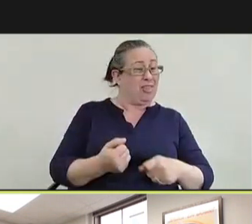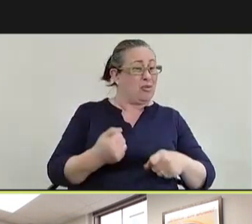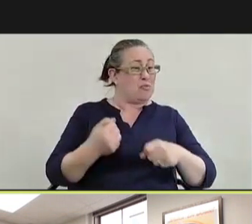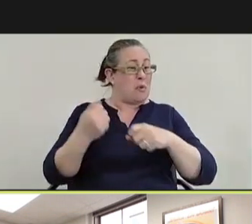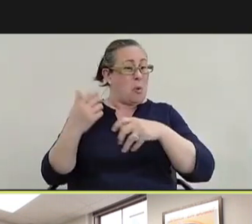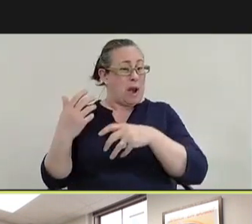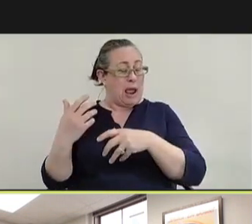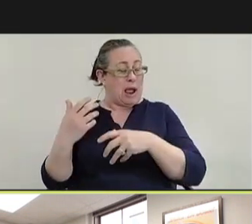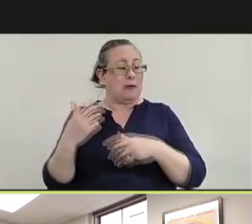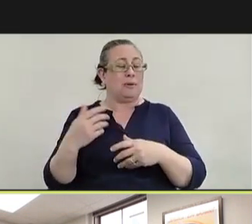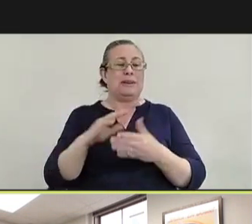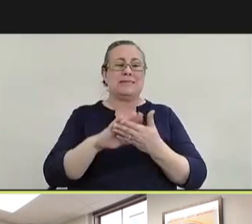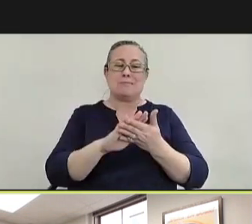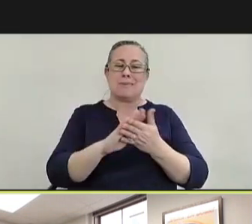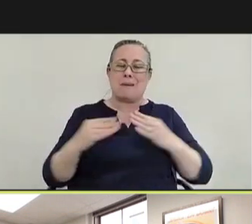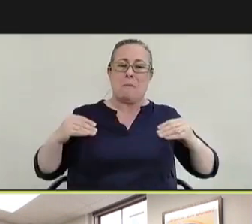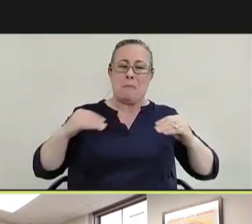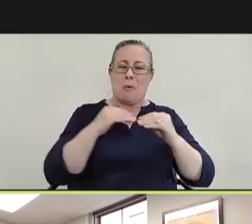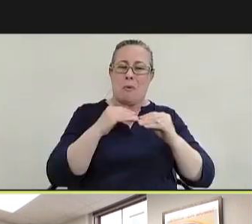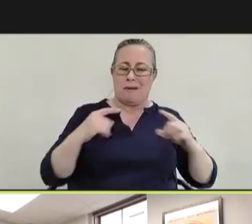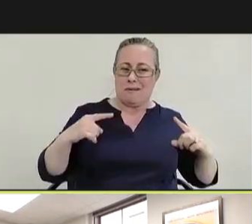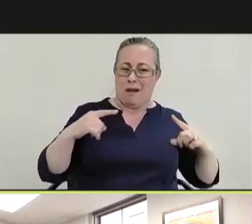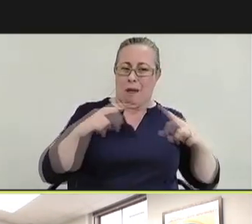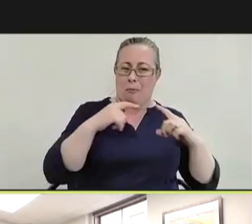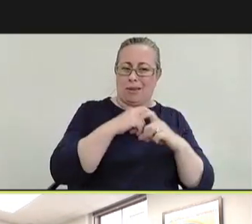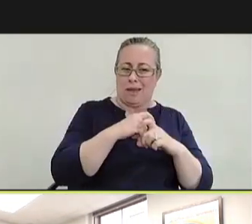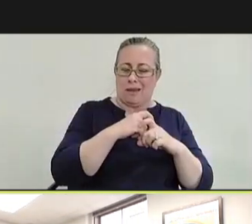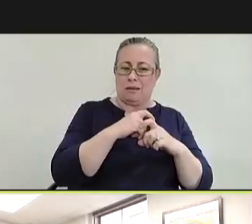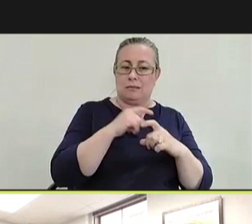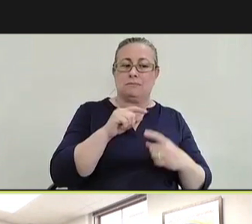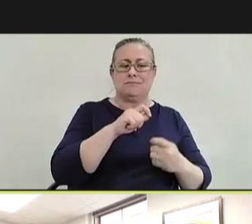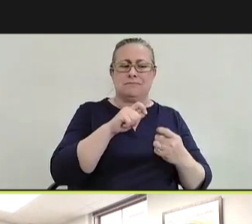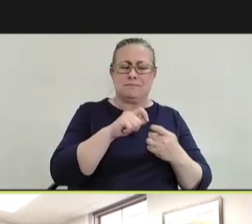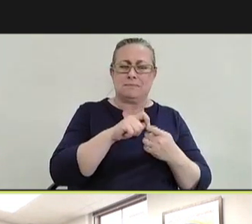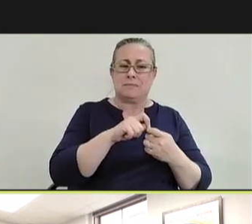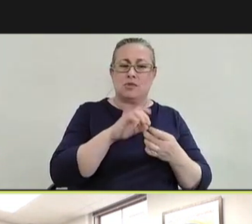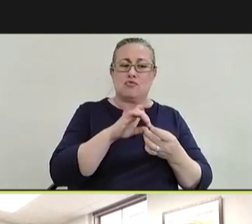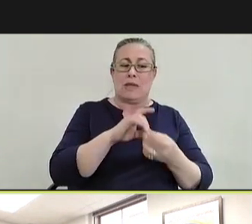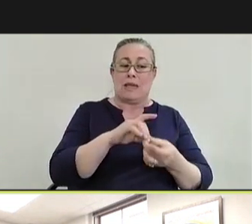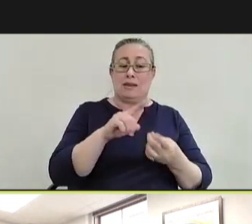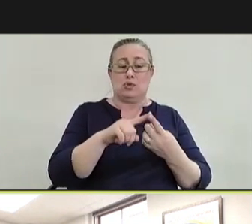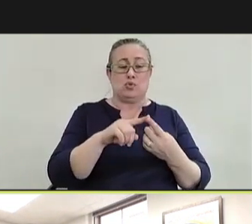become more complicated, especially when we start talking about two more vaccines into